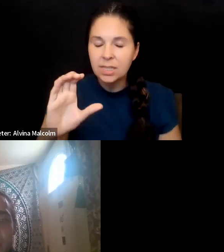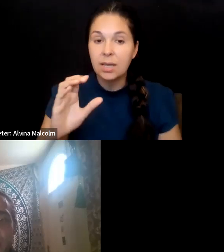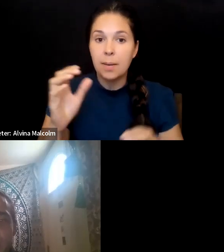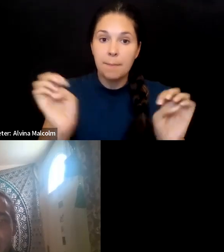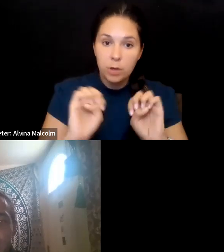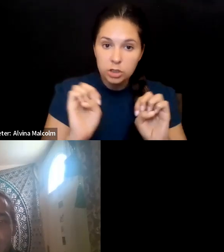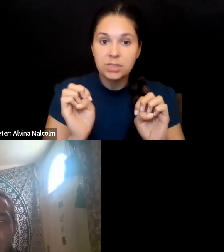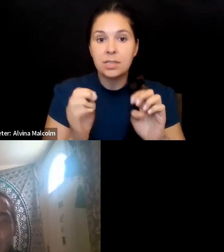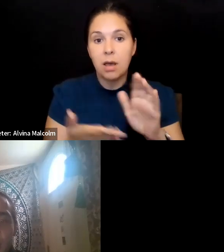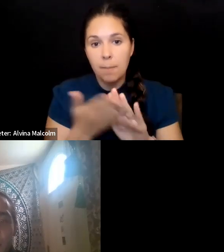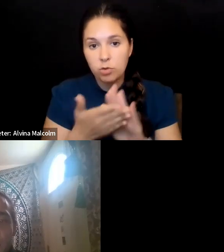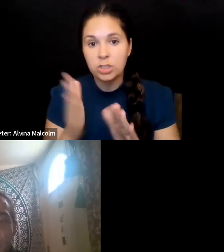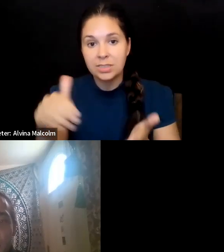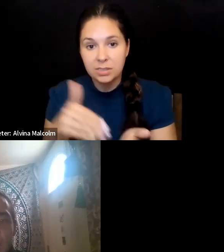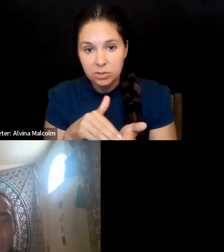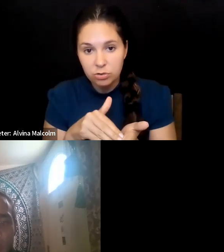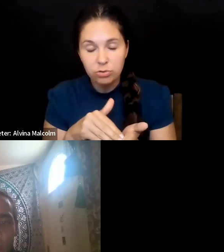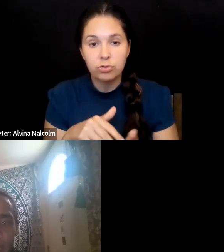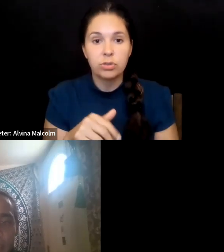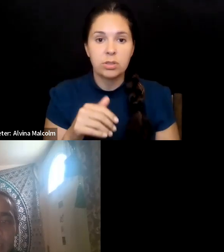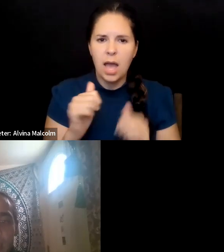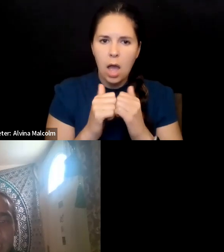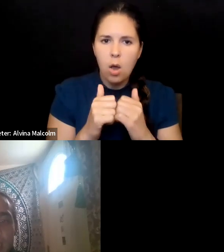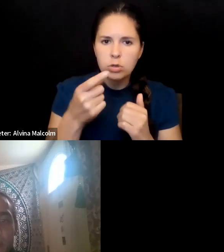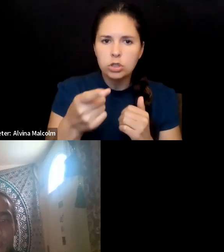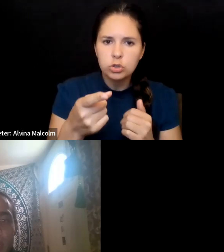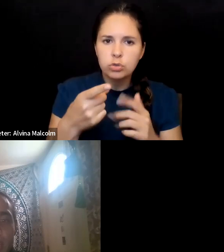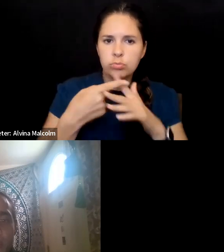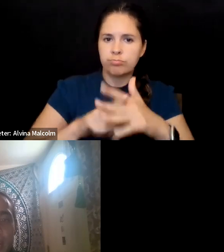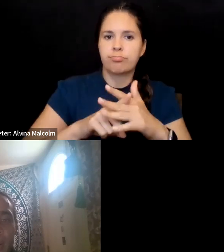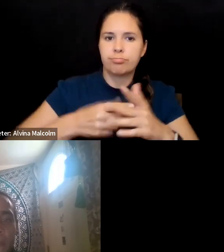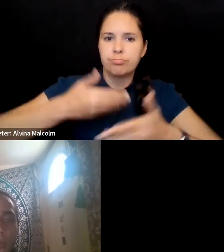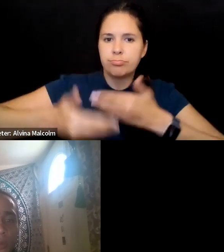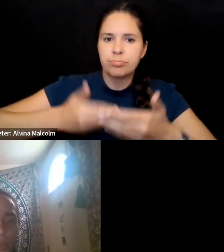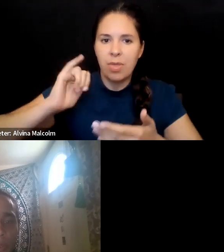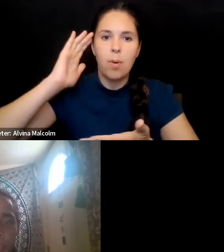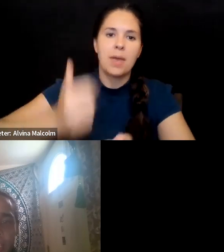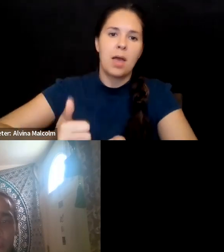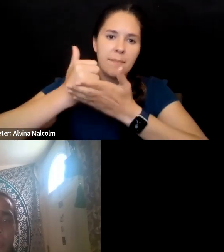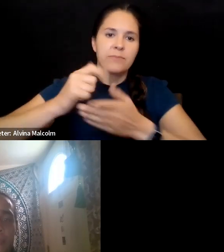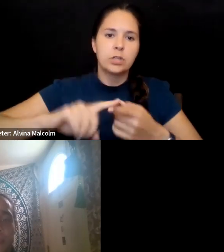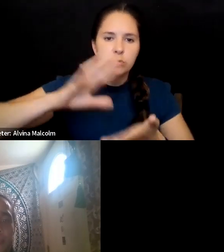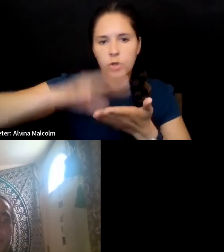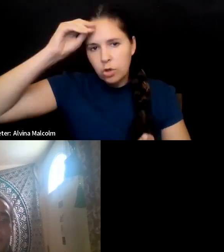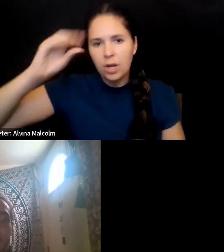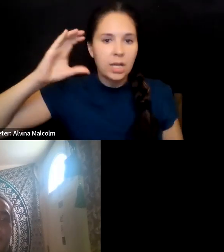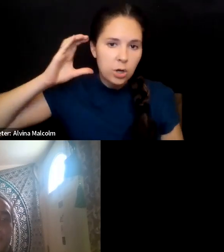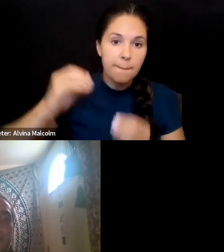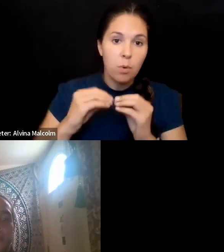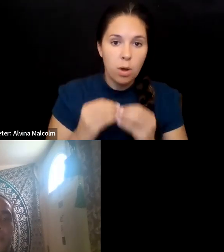established at the emergency management office or you mentioned EOC, emergency